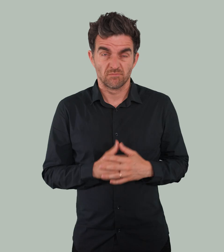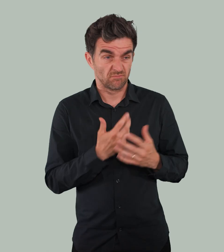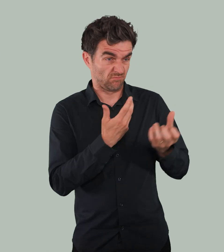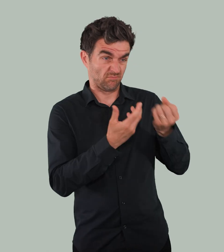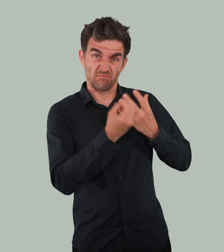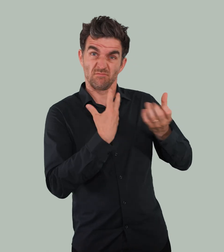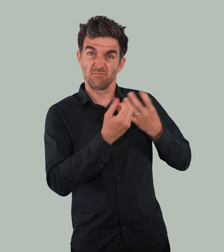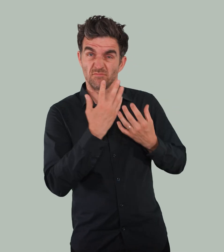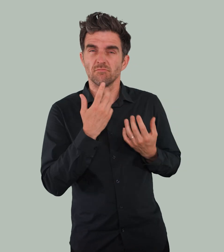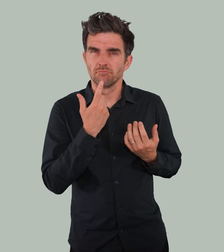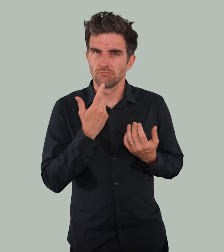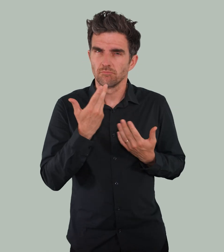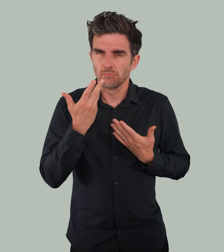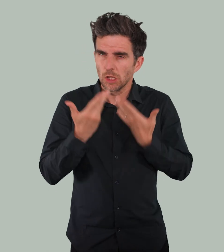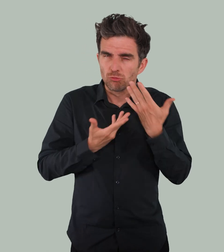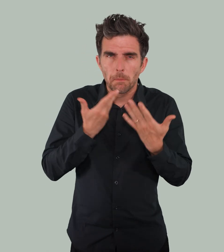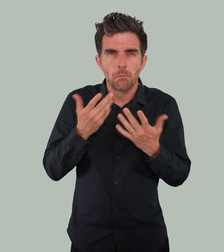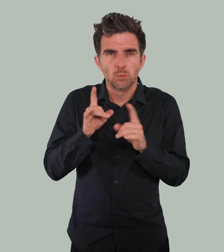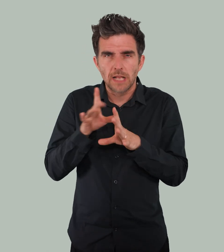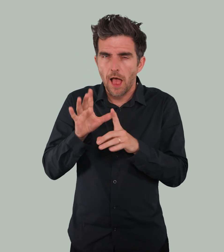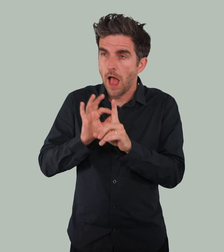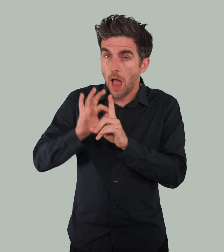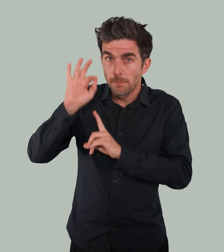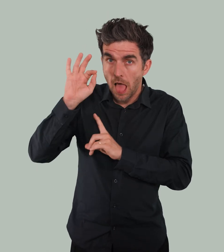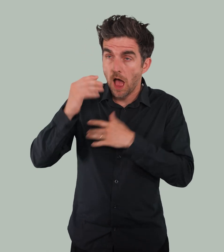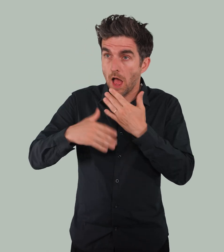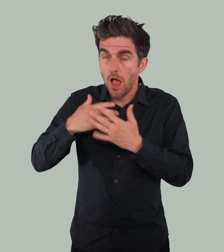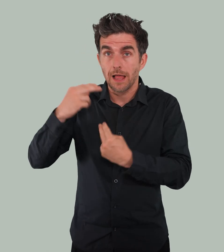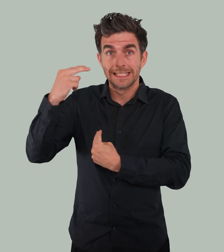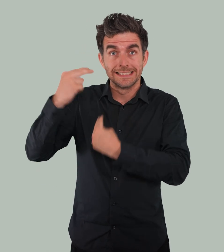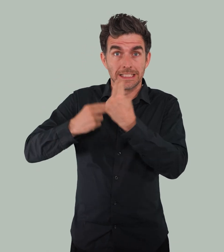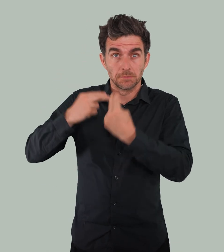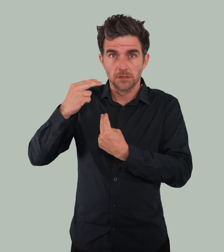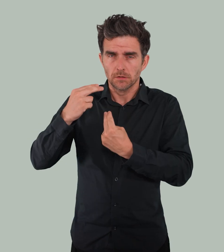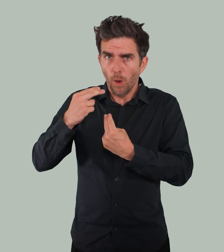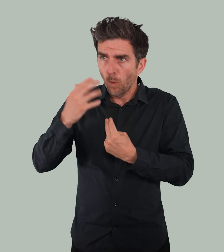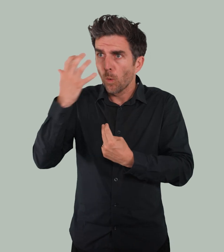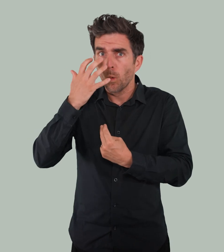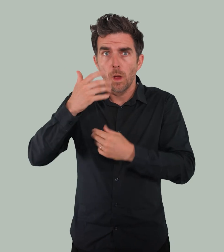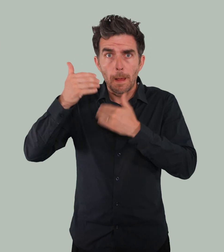Respondents often describe the application and assessment process